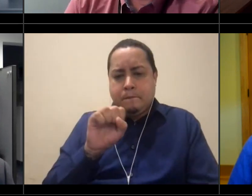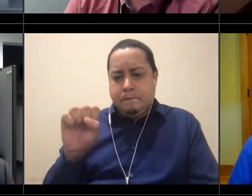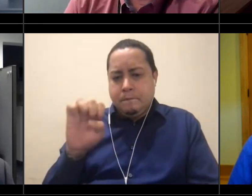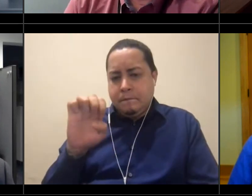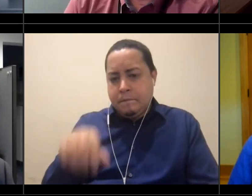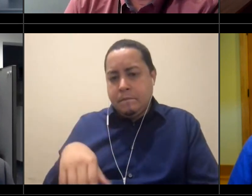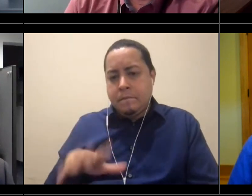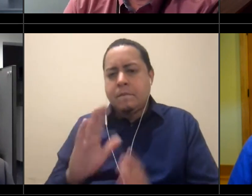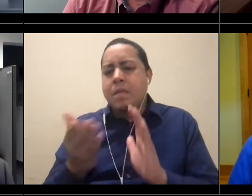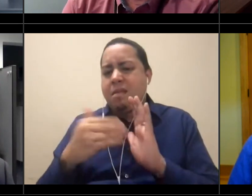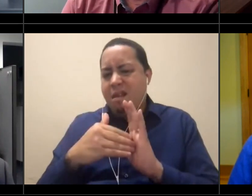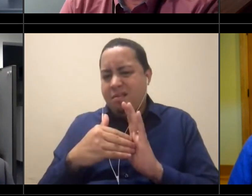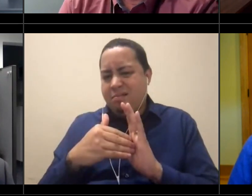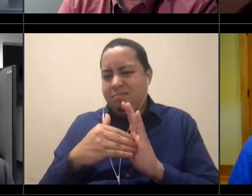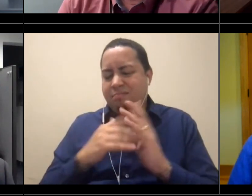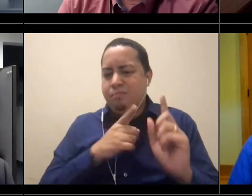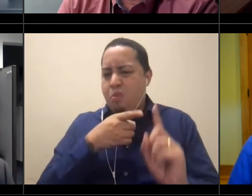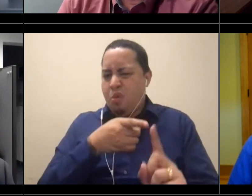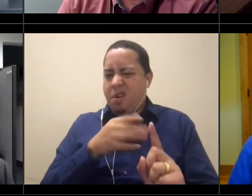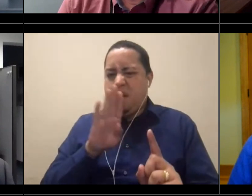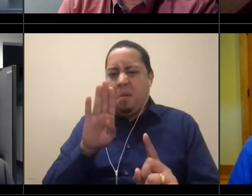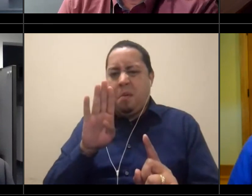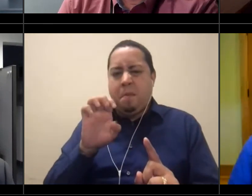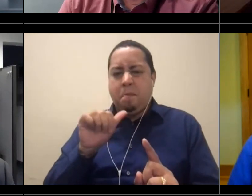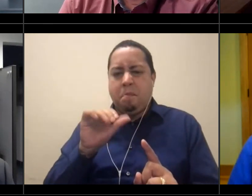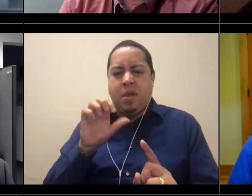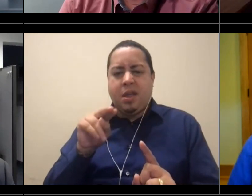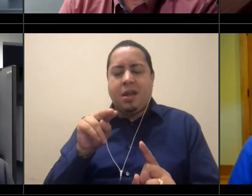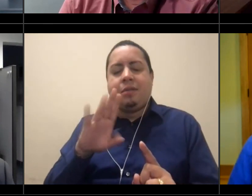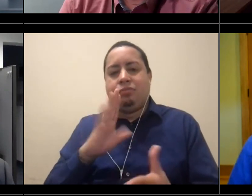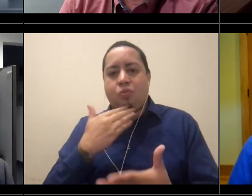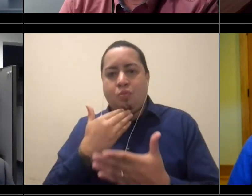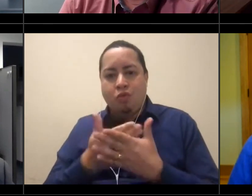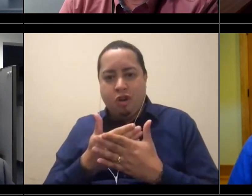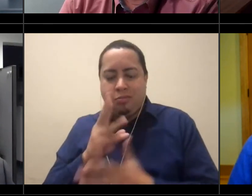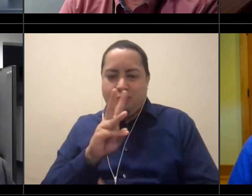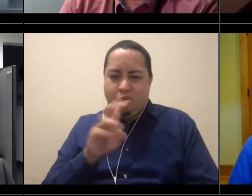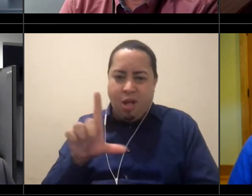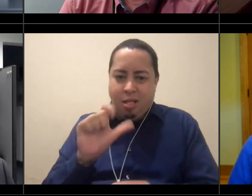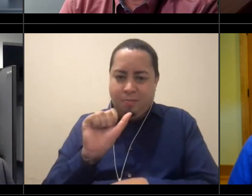being well-made, they do have good instructions about how to keep them properly.